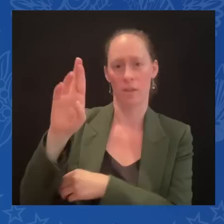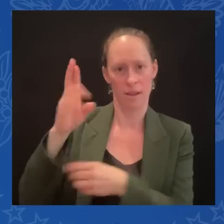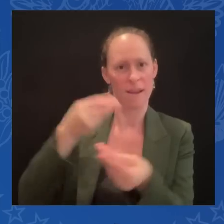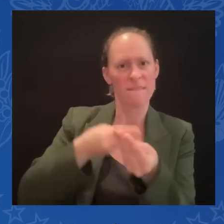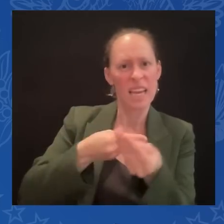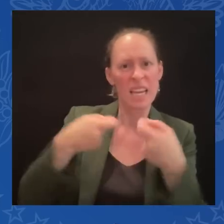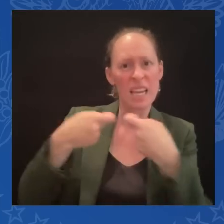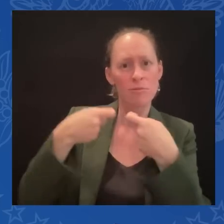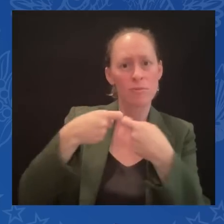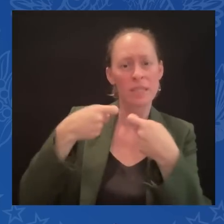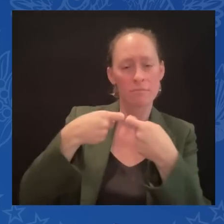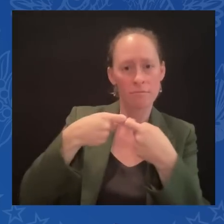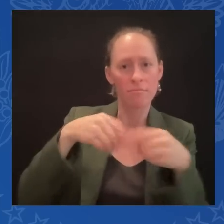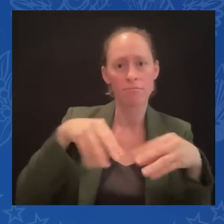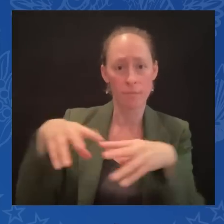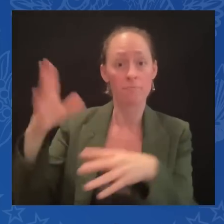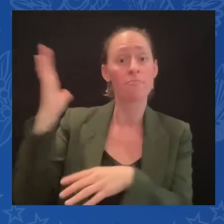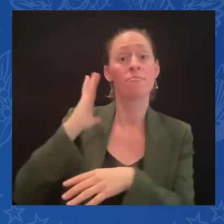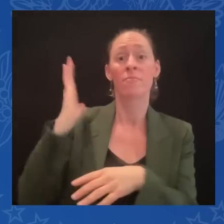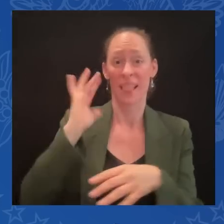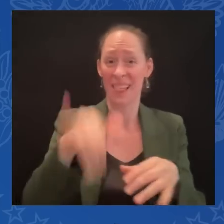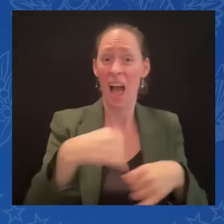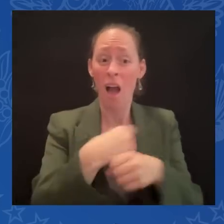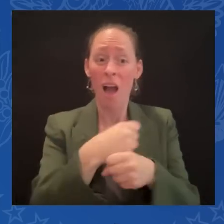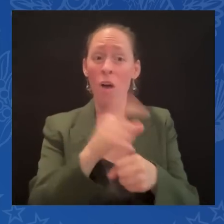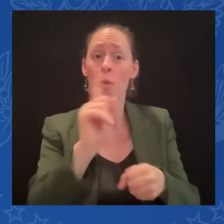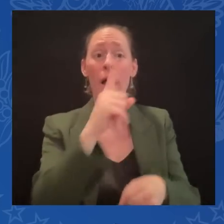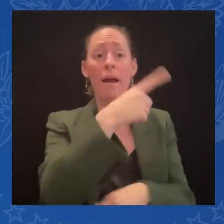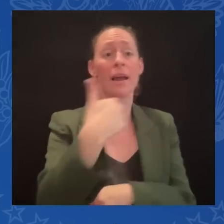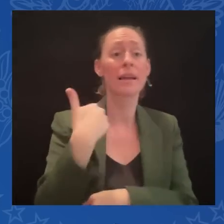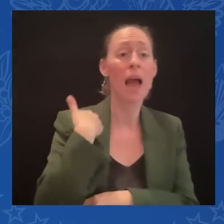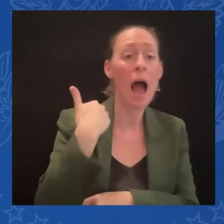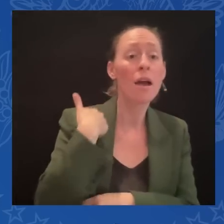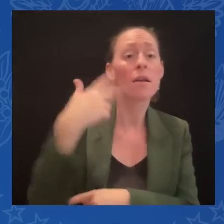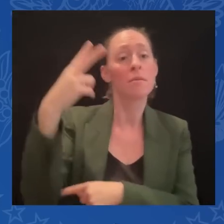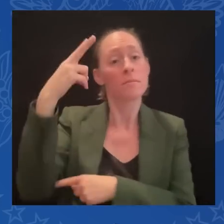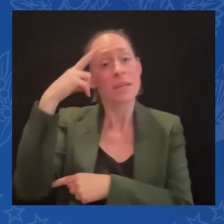Now Enphase is partnering with Flex to make these parts here in South Carolina.